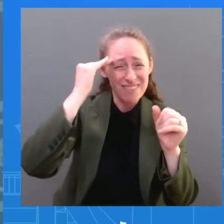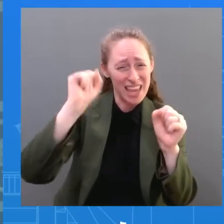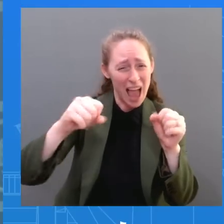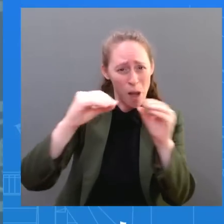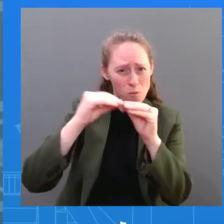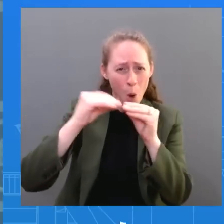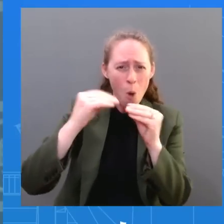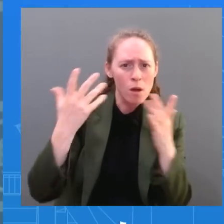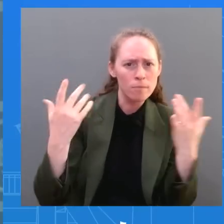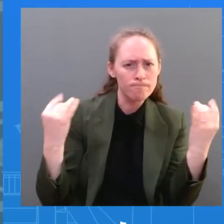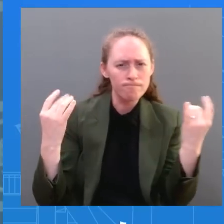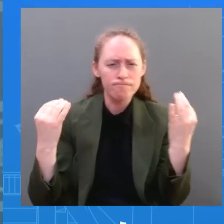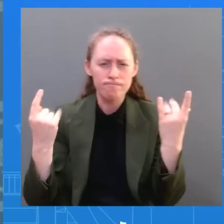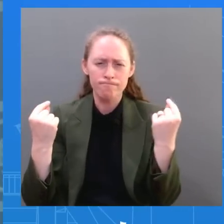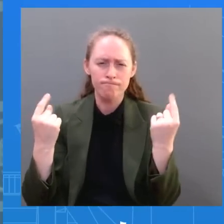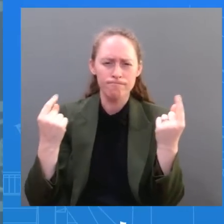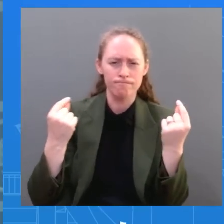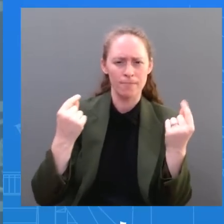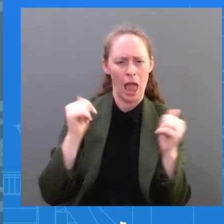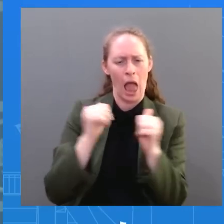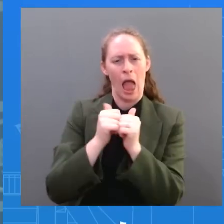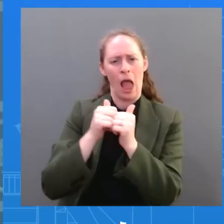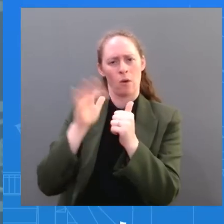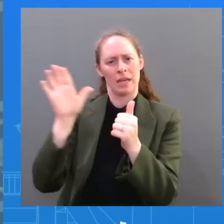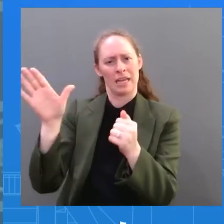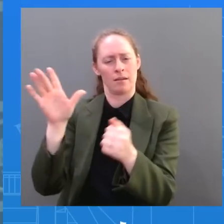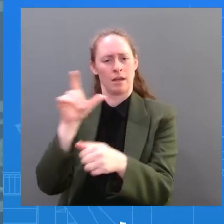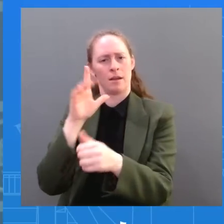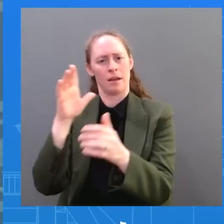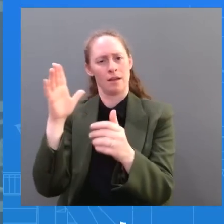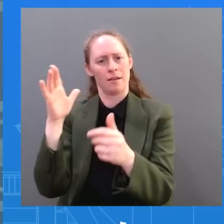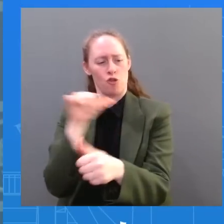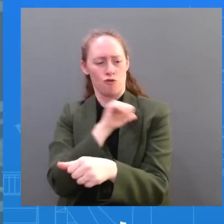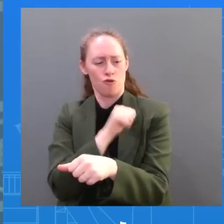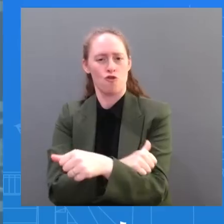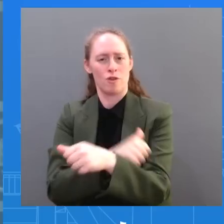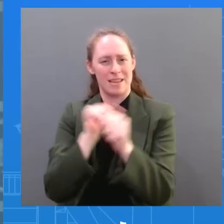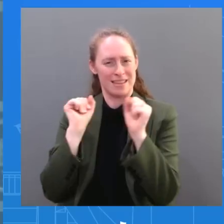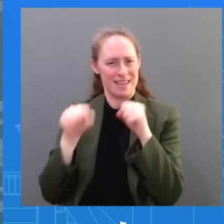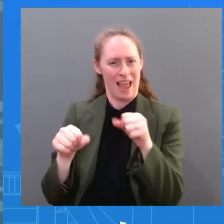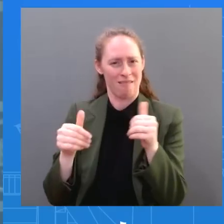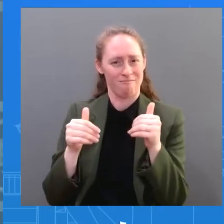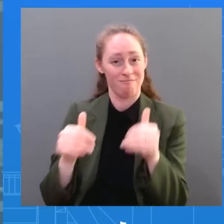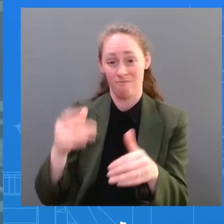And -- but here's the thing: When it comes to Roe, when it comes to a precedent that's been around for nearly 50 years,